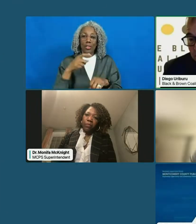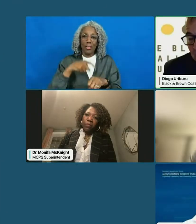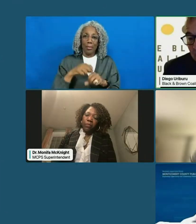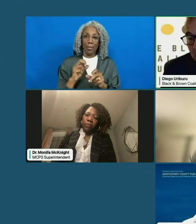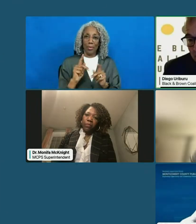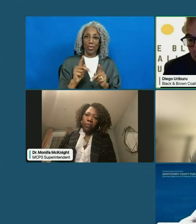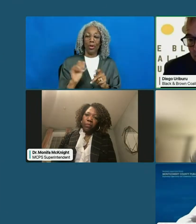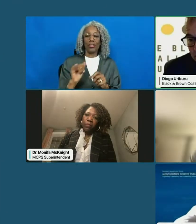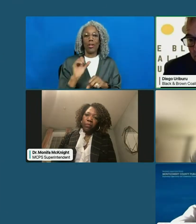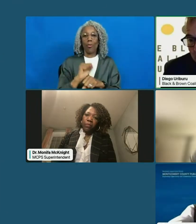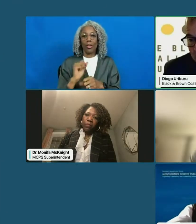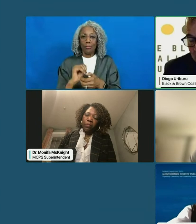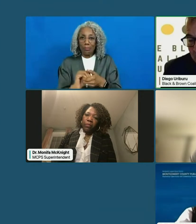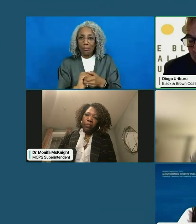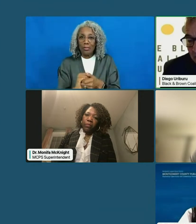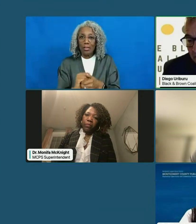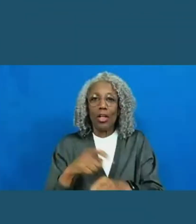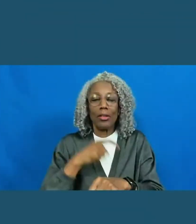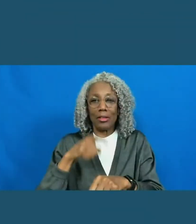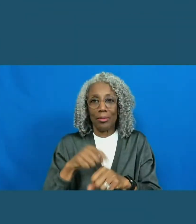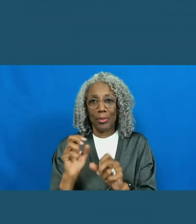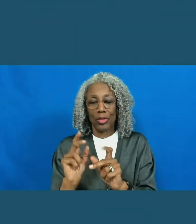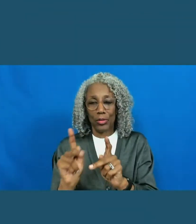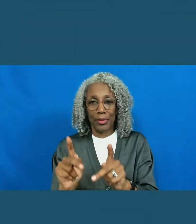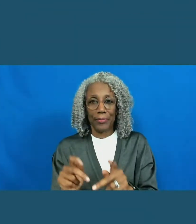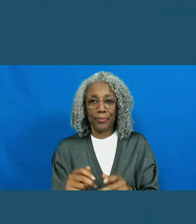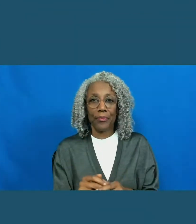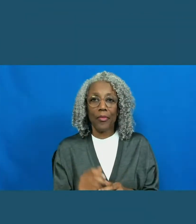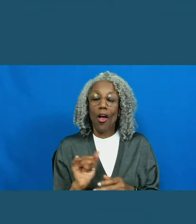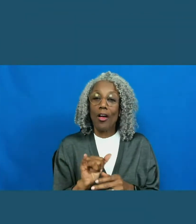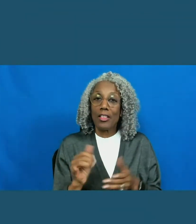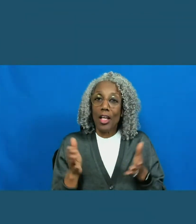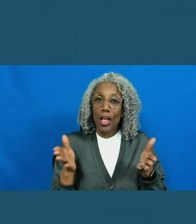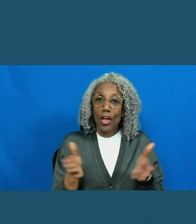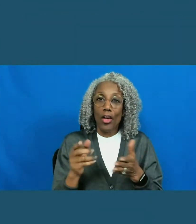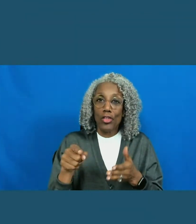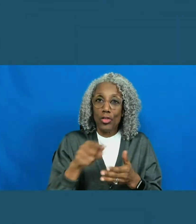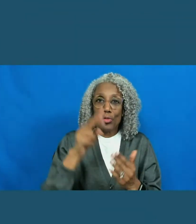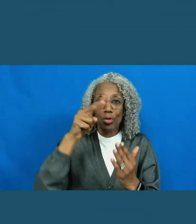short term opportunities and also working together on long